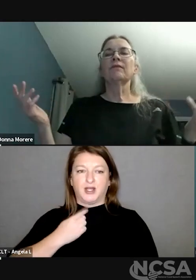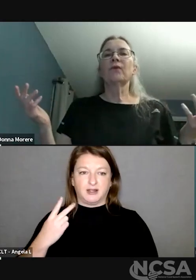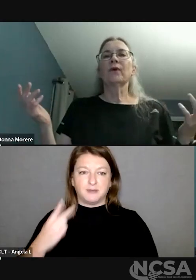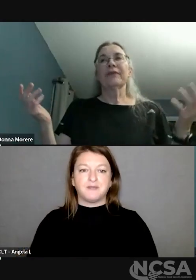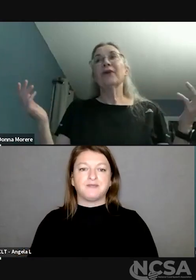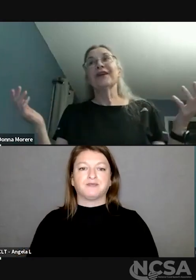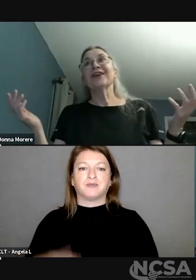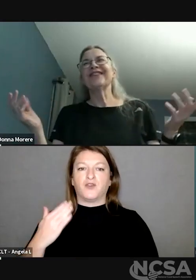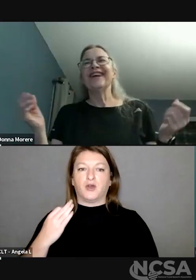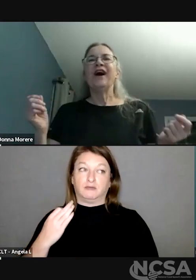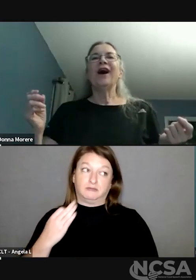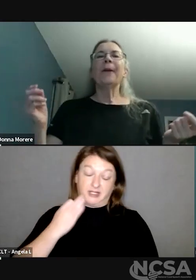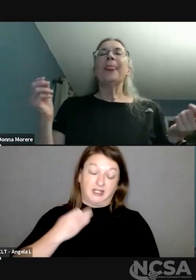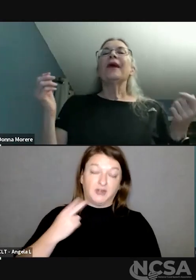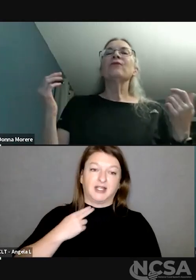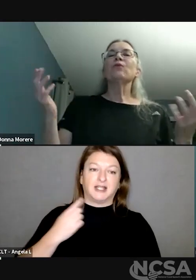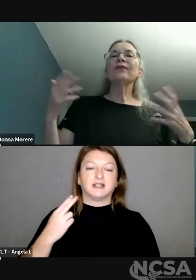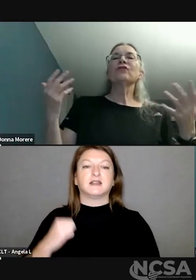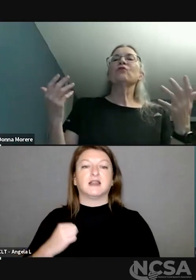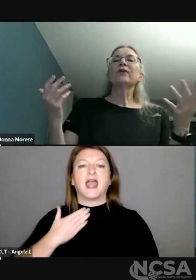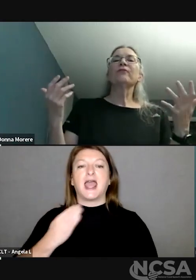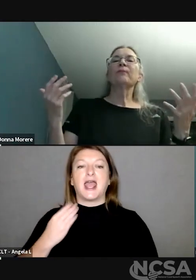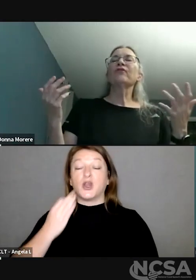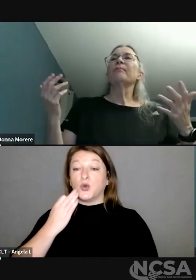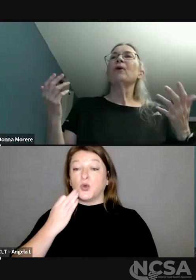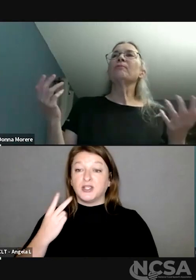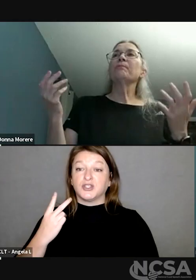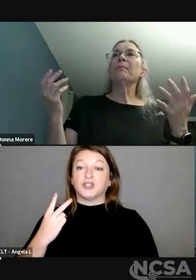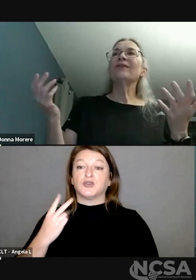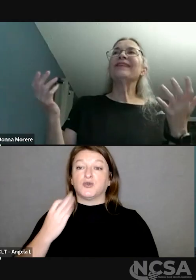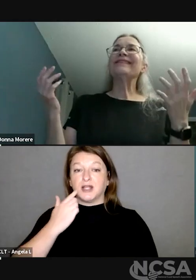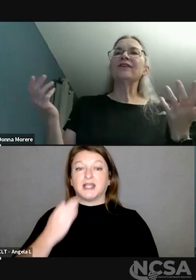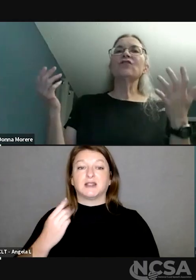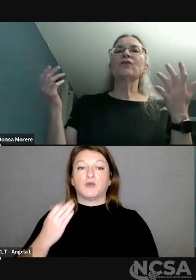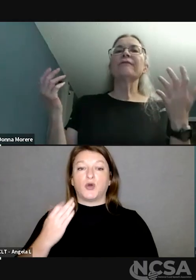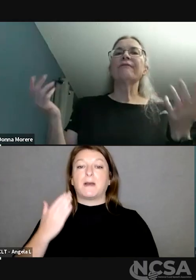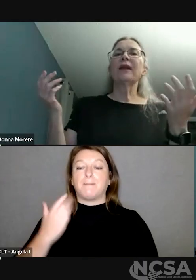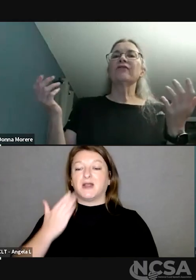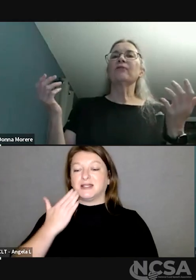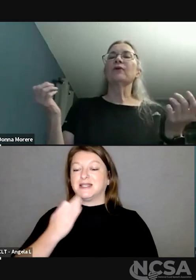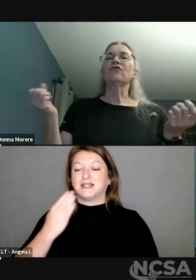for hearing kids. And research really supports multi-sensory phonics approach to reading.